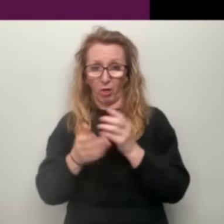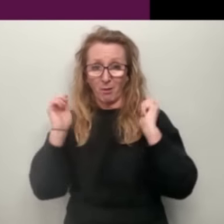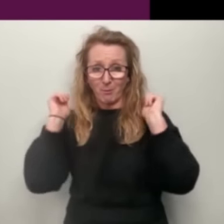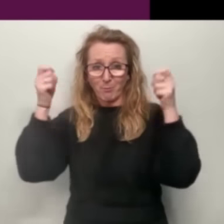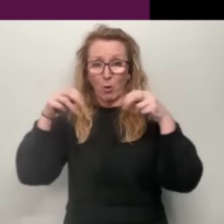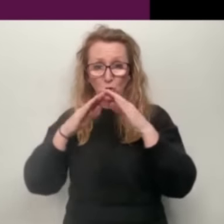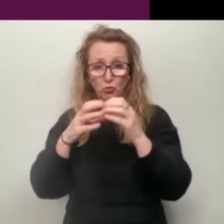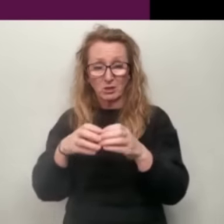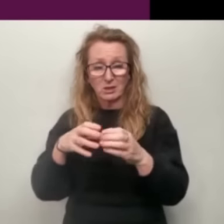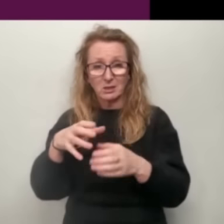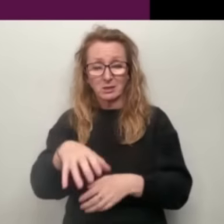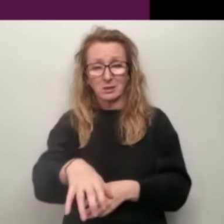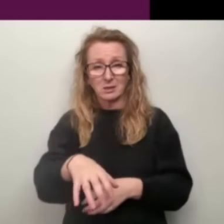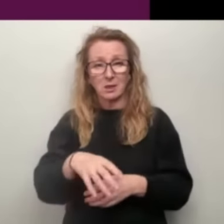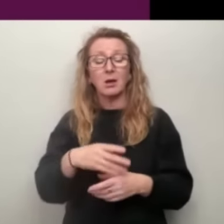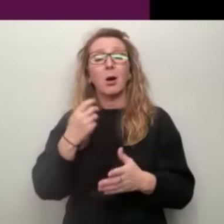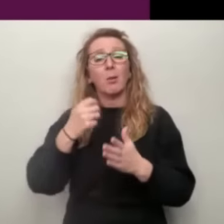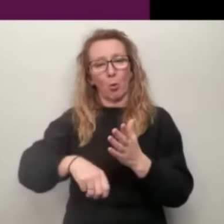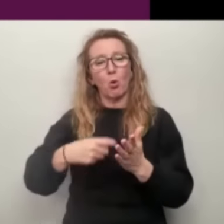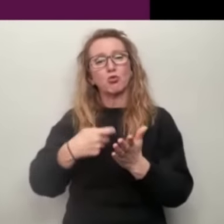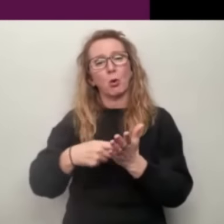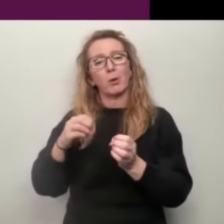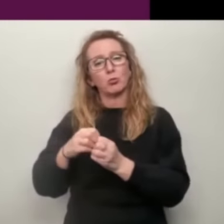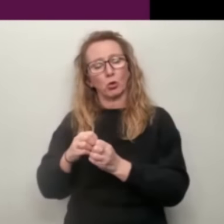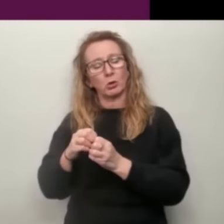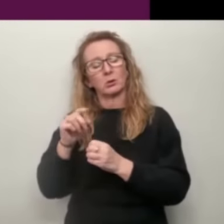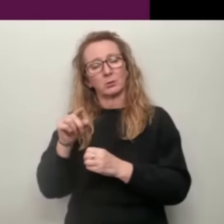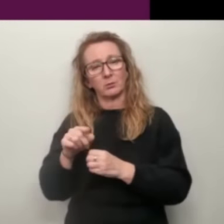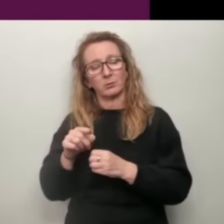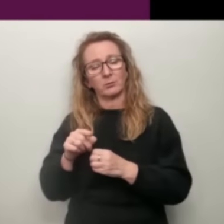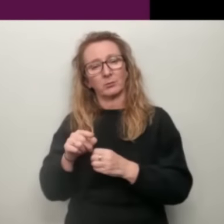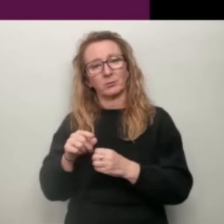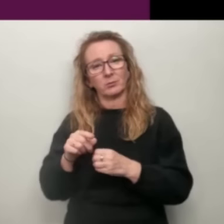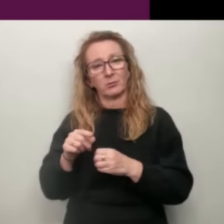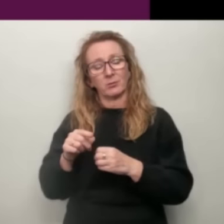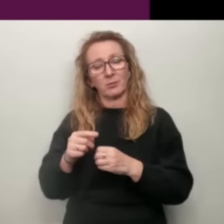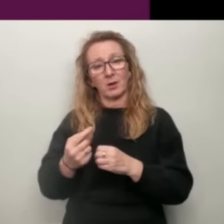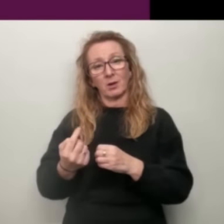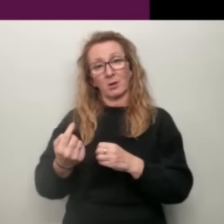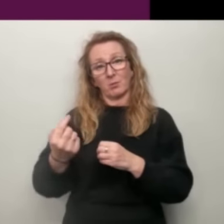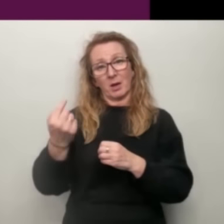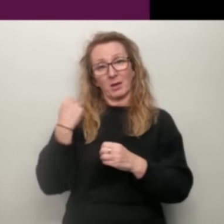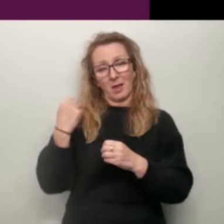So it's bought by Robert Brooke, while the town of which Wenlock and its priory are some miles to the southwest.